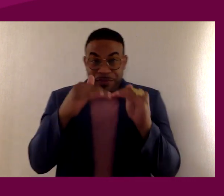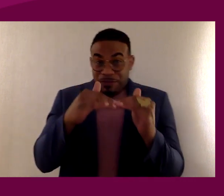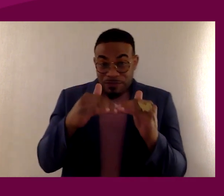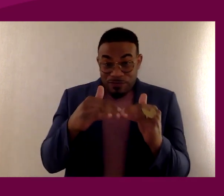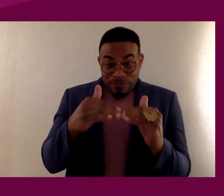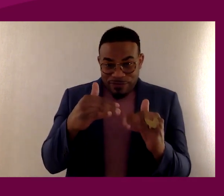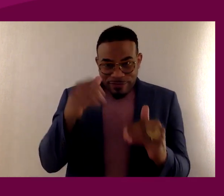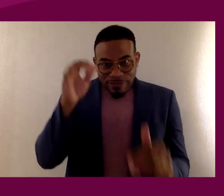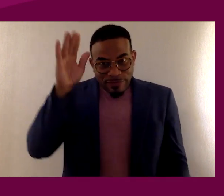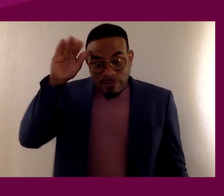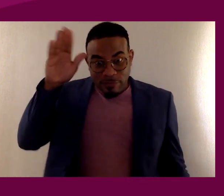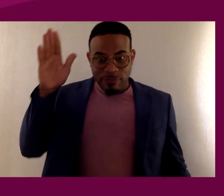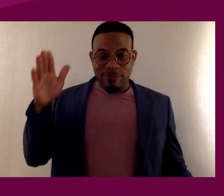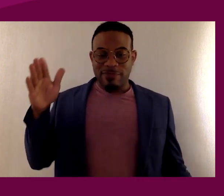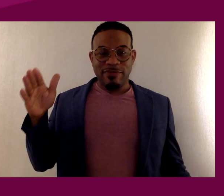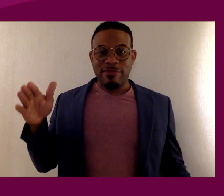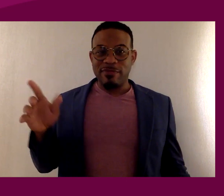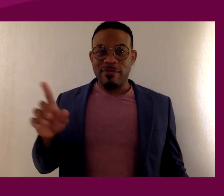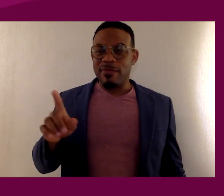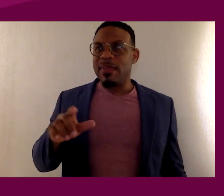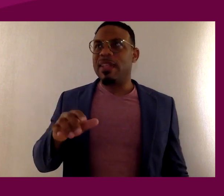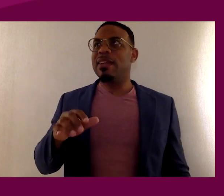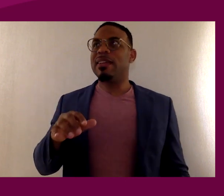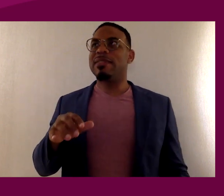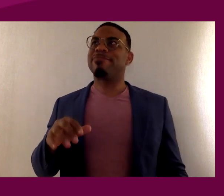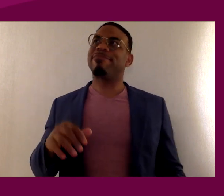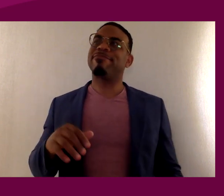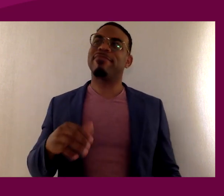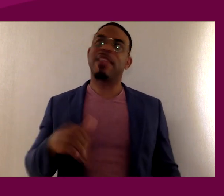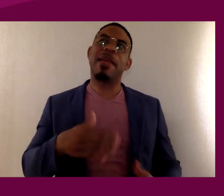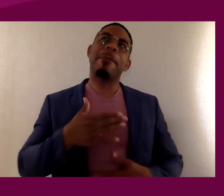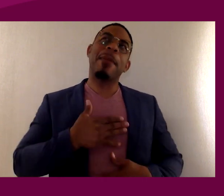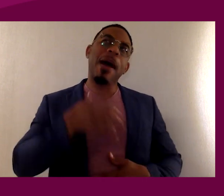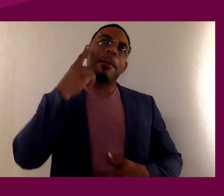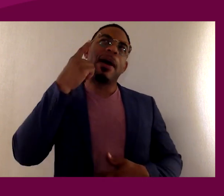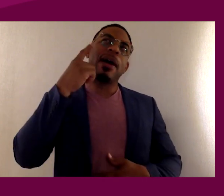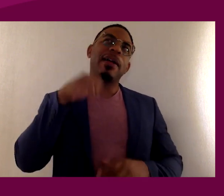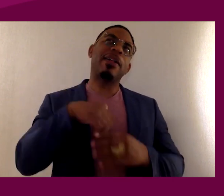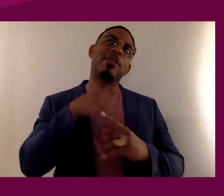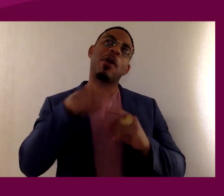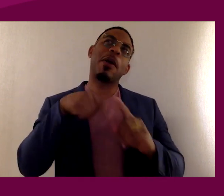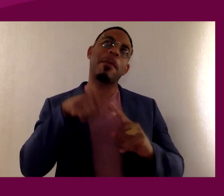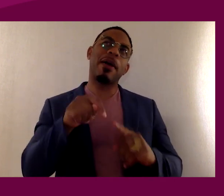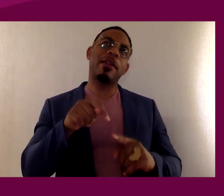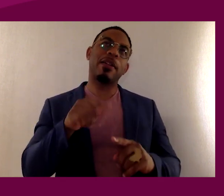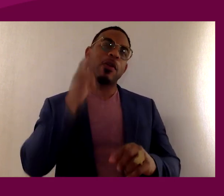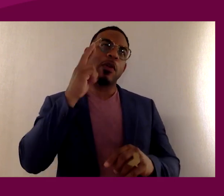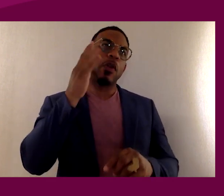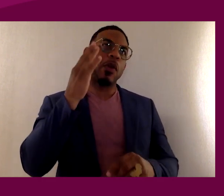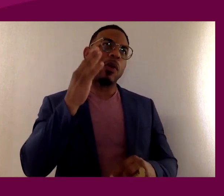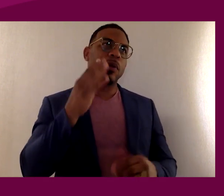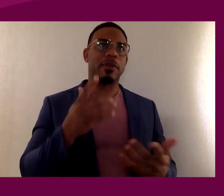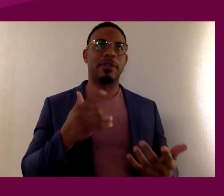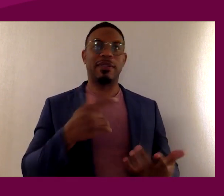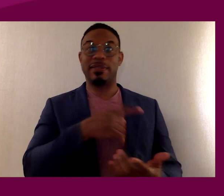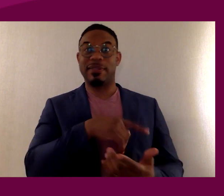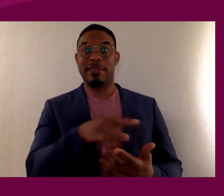who would demonstrate and do civil disobedience. In my mind and as we talked about it,